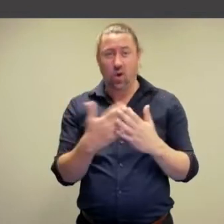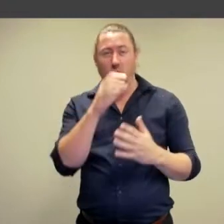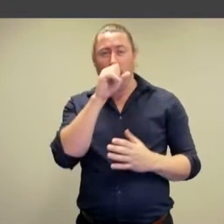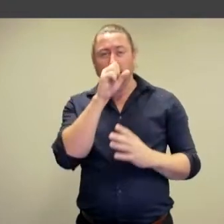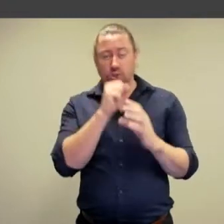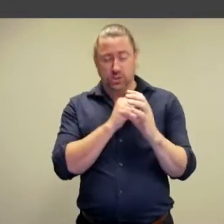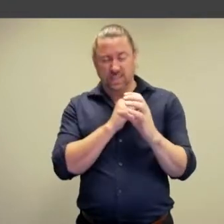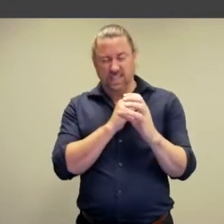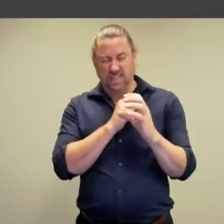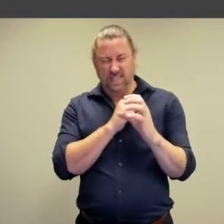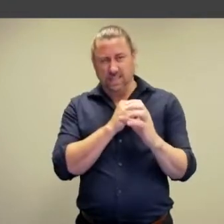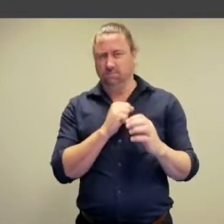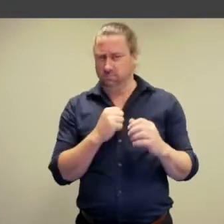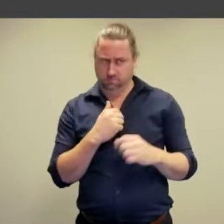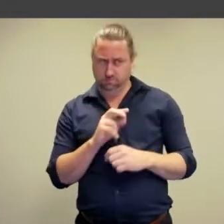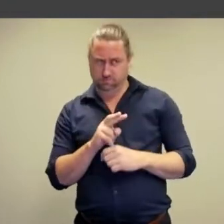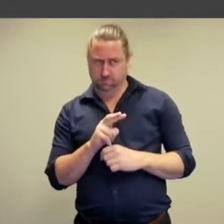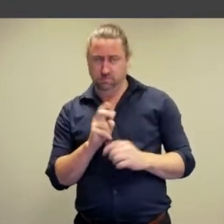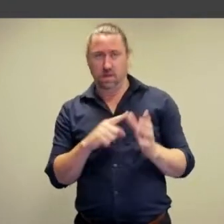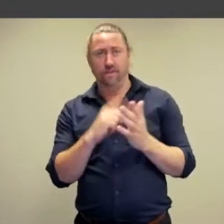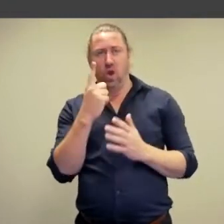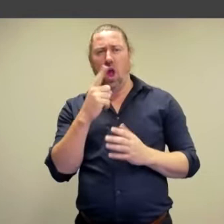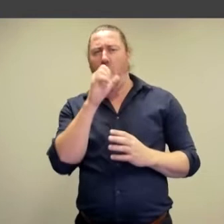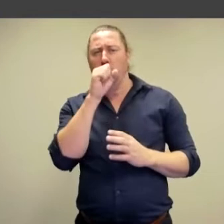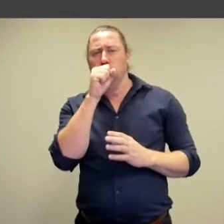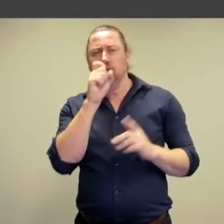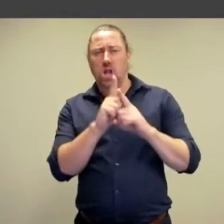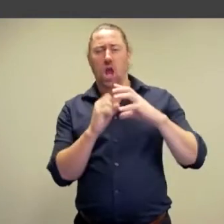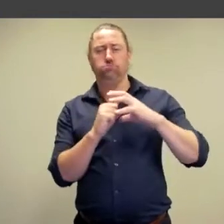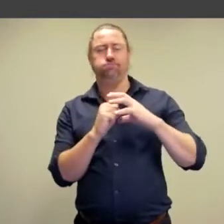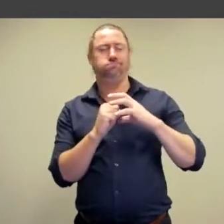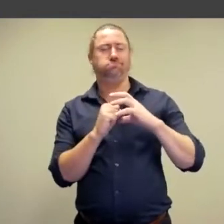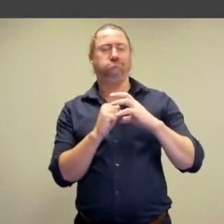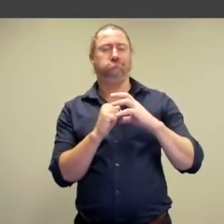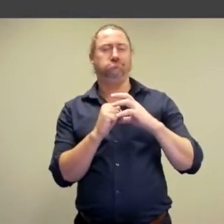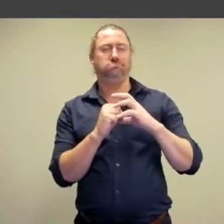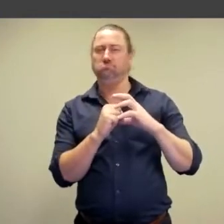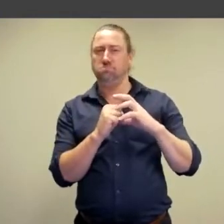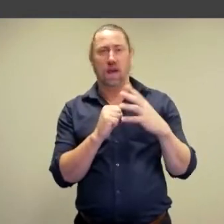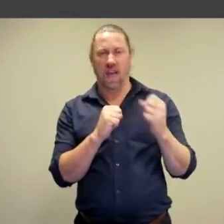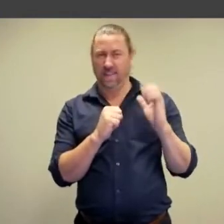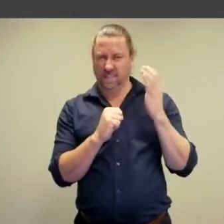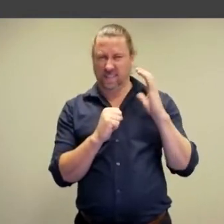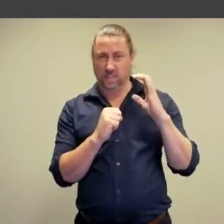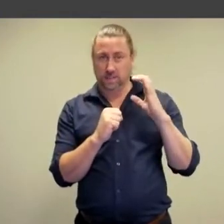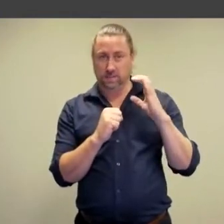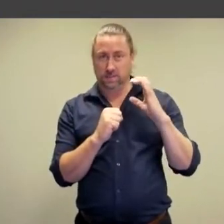seems at first as though the orange will resist her pressure